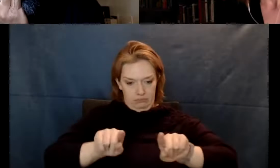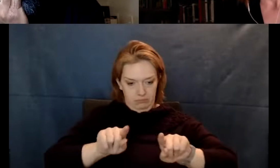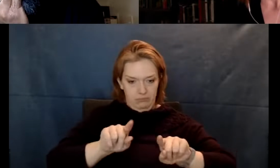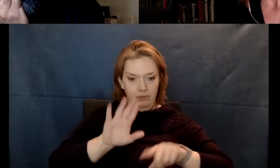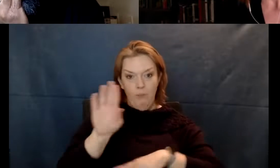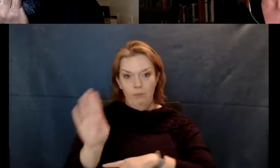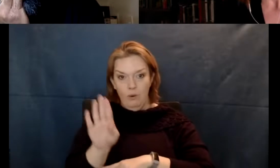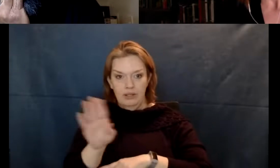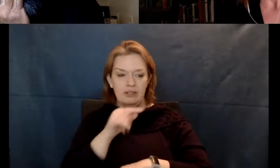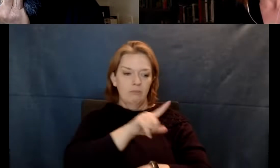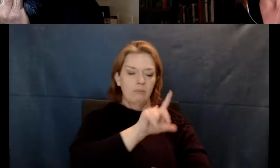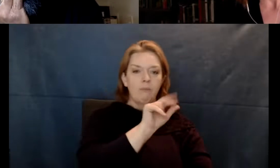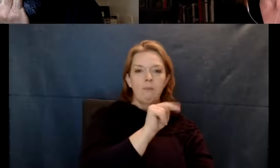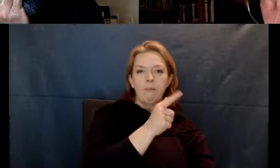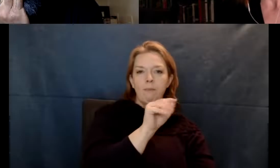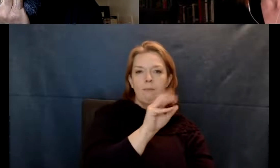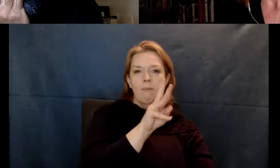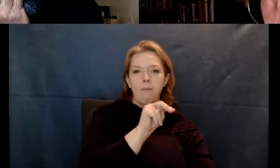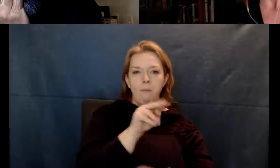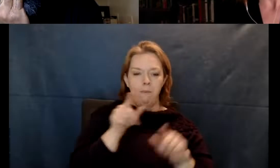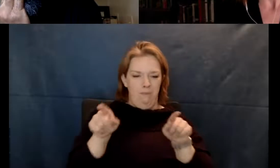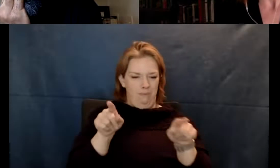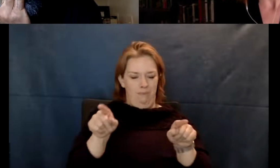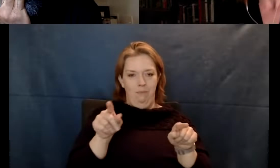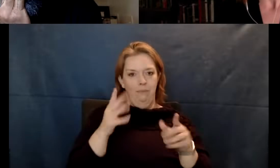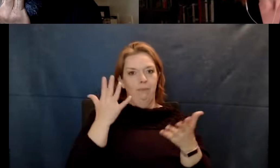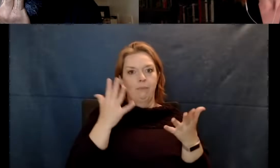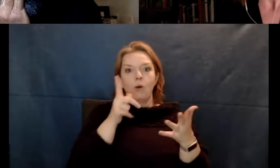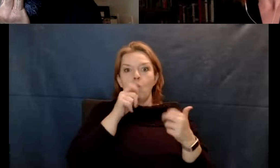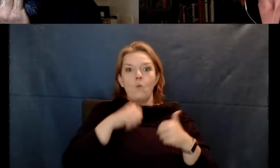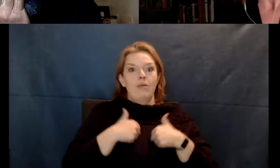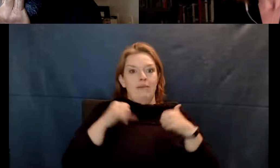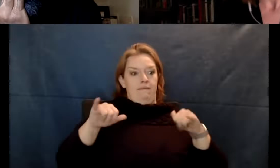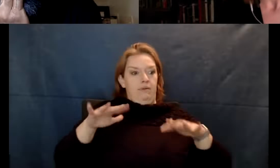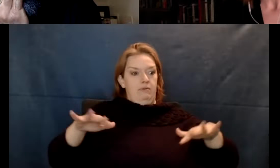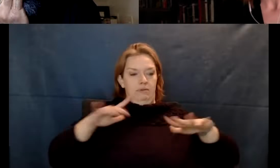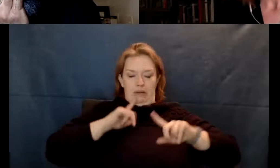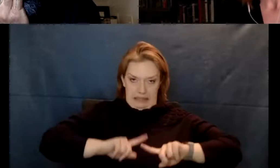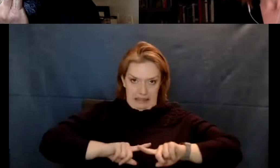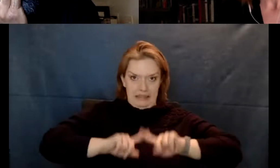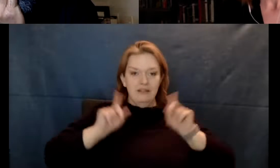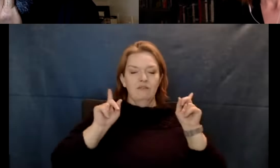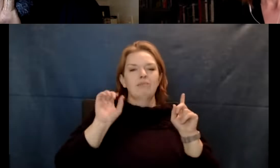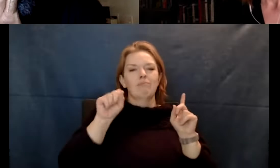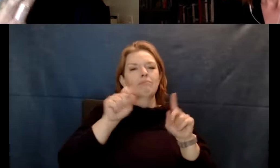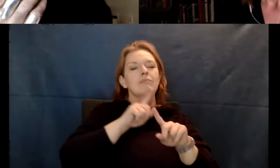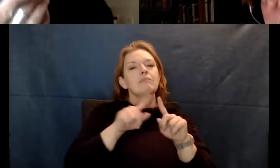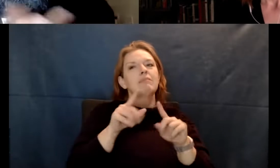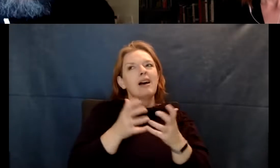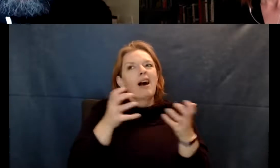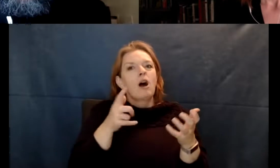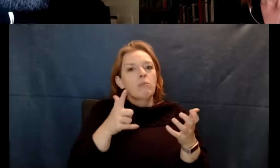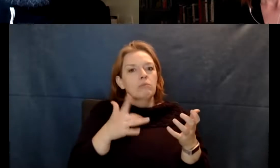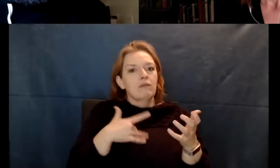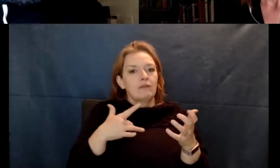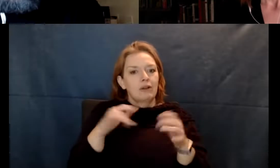As much as the two places may be demographically different how striking have you found the